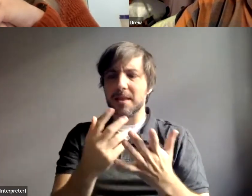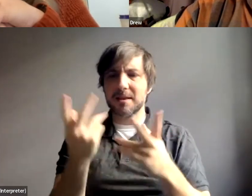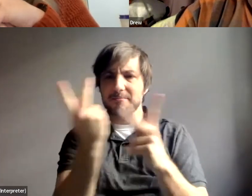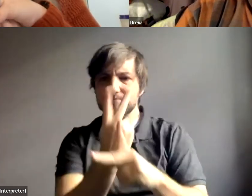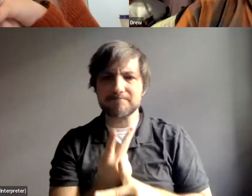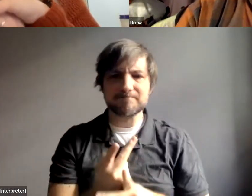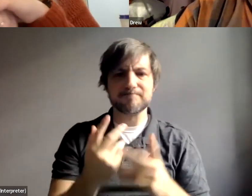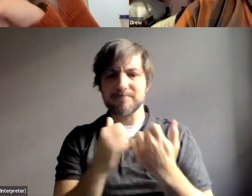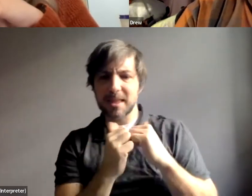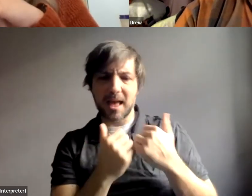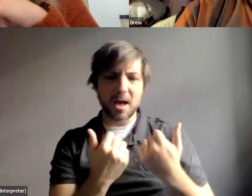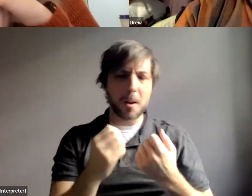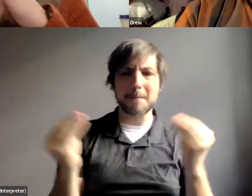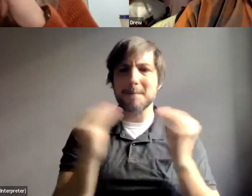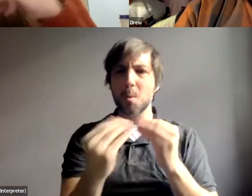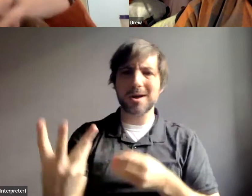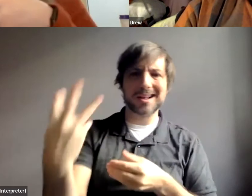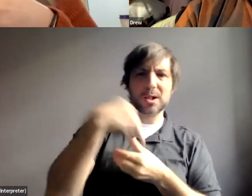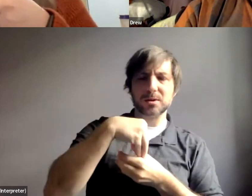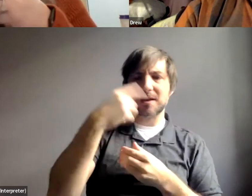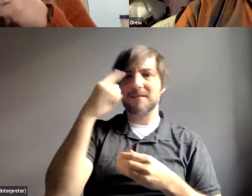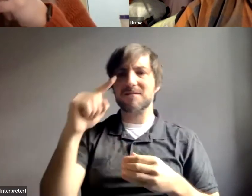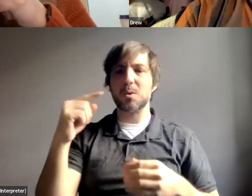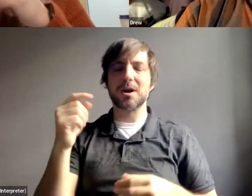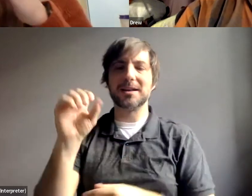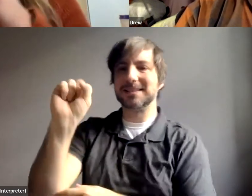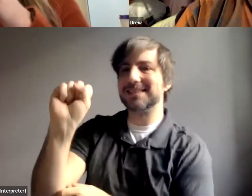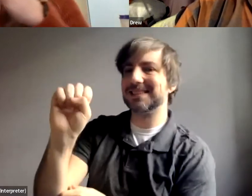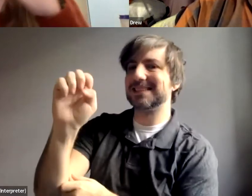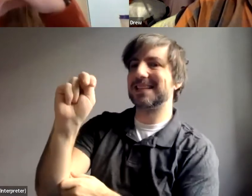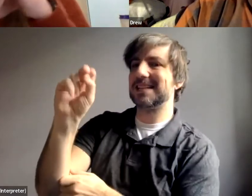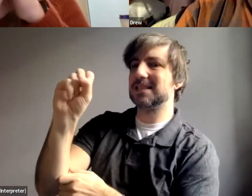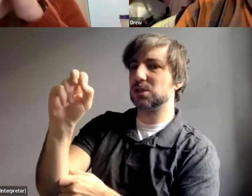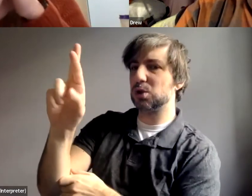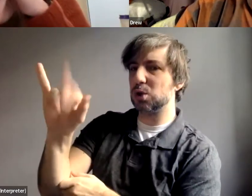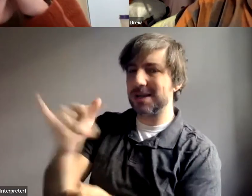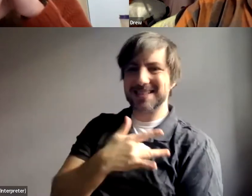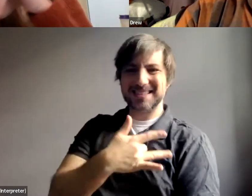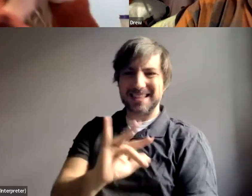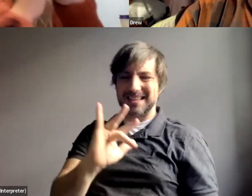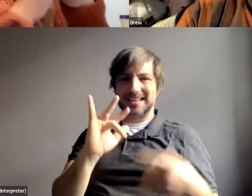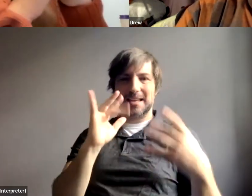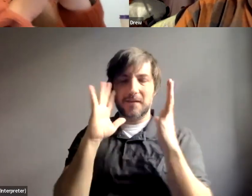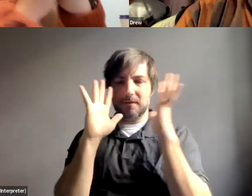for those with sensory processing disability ies, so one thing that I learned